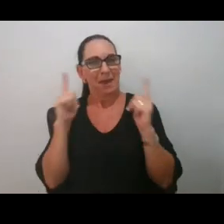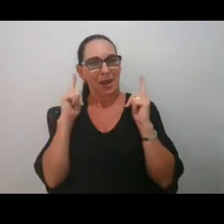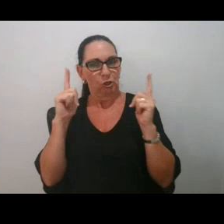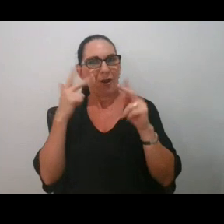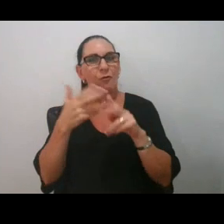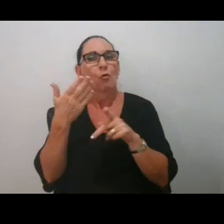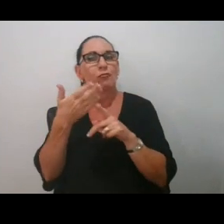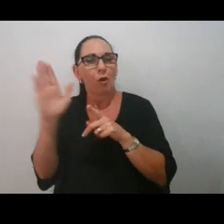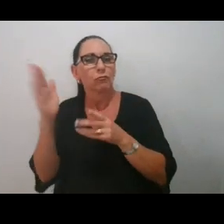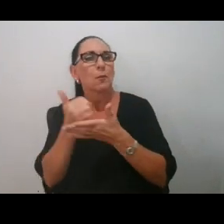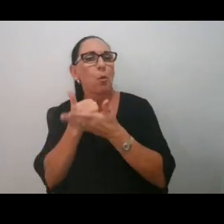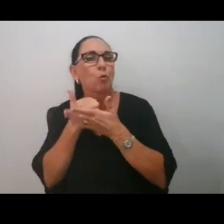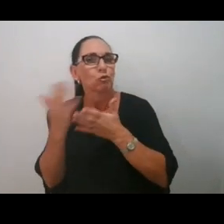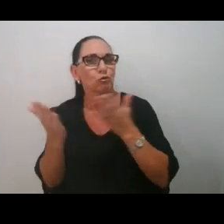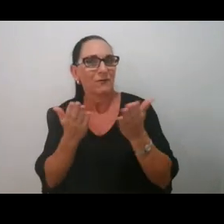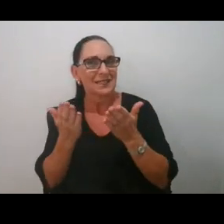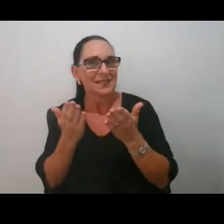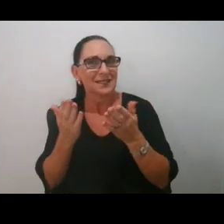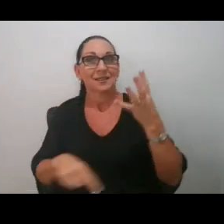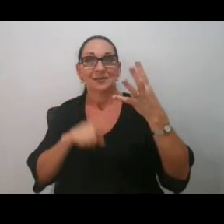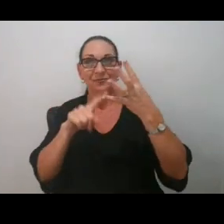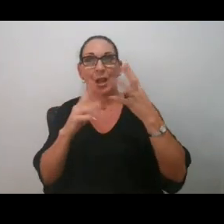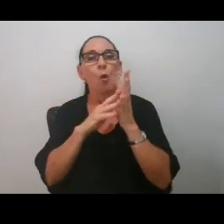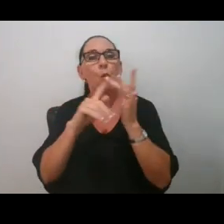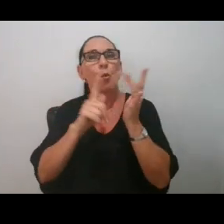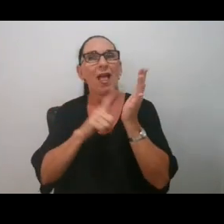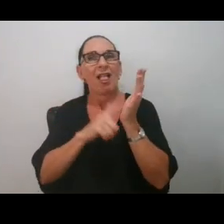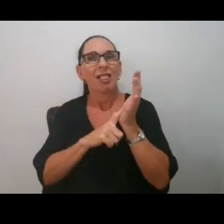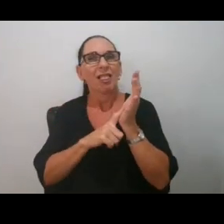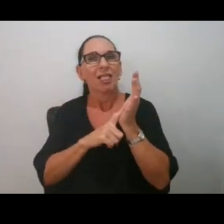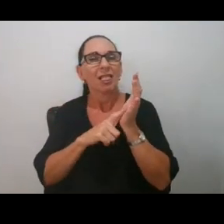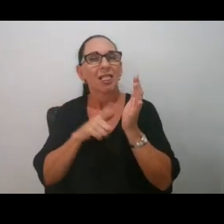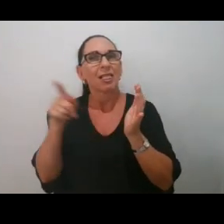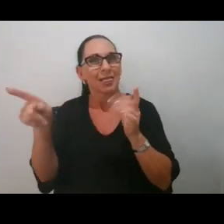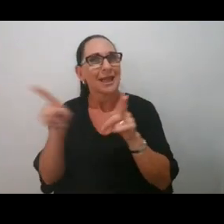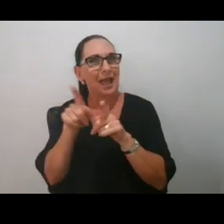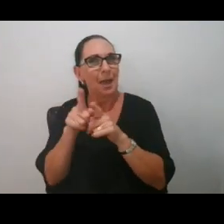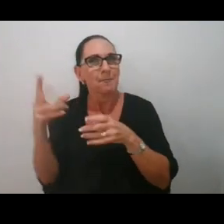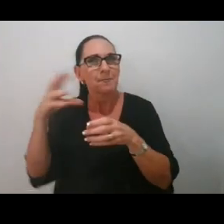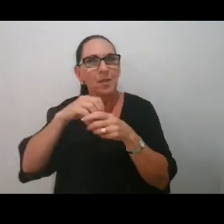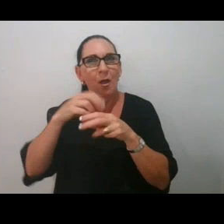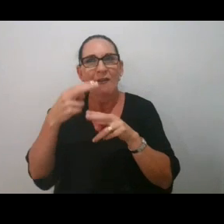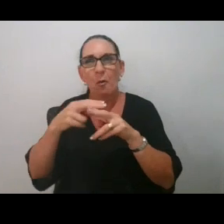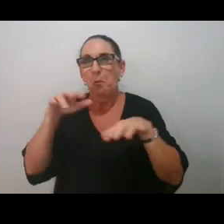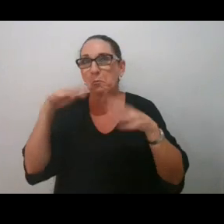also have Will Thirkill from DJAG joining us as well for any questions that may be asked about the QDAC